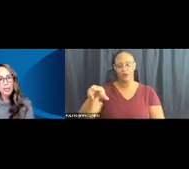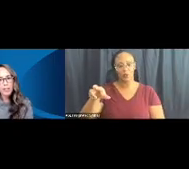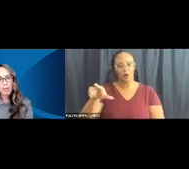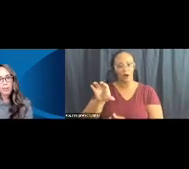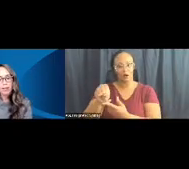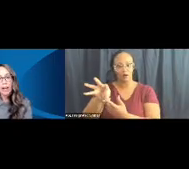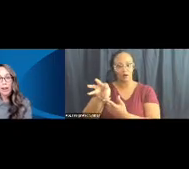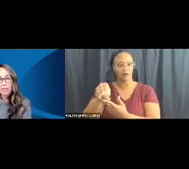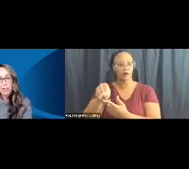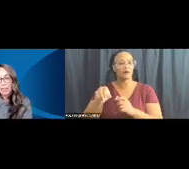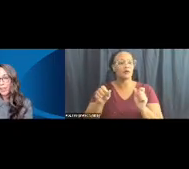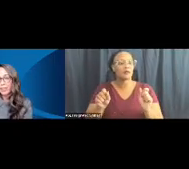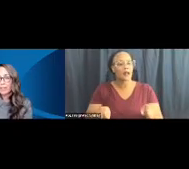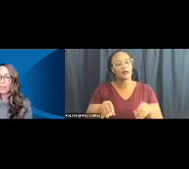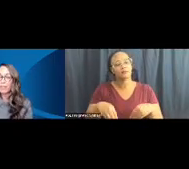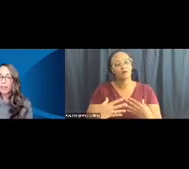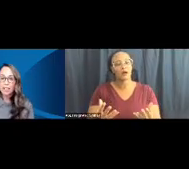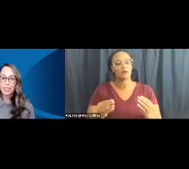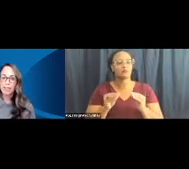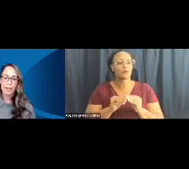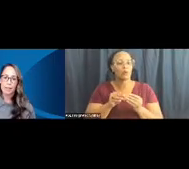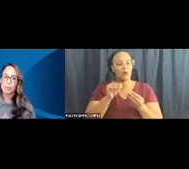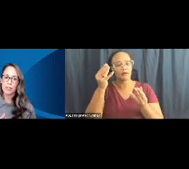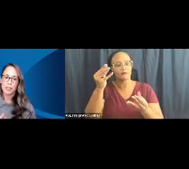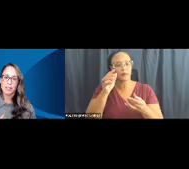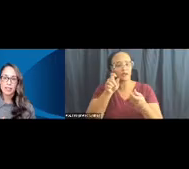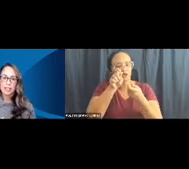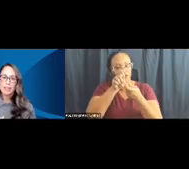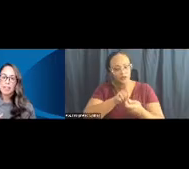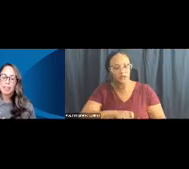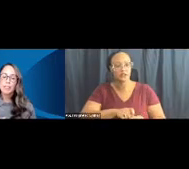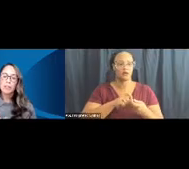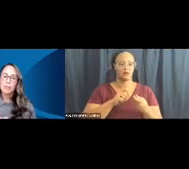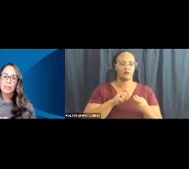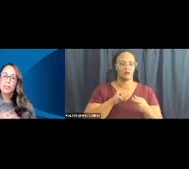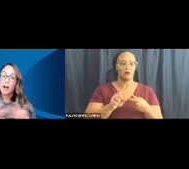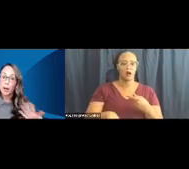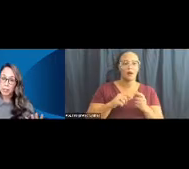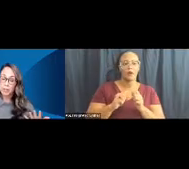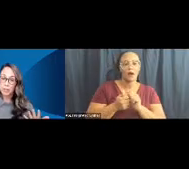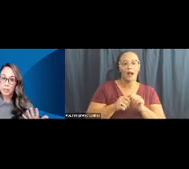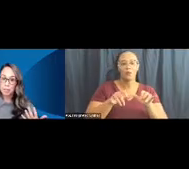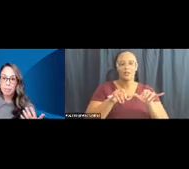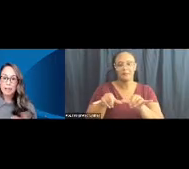information about how the indicator is defined and how it's measured. These resources are optional,